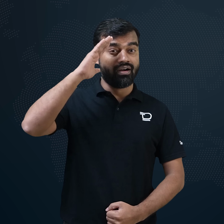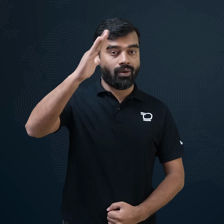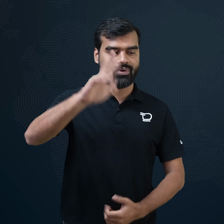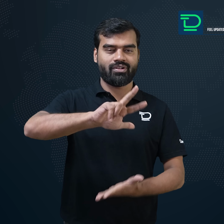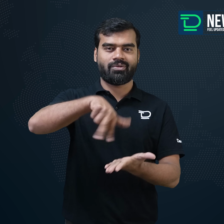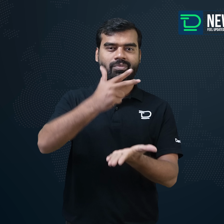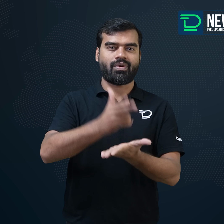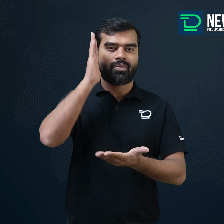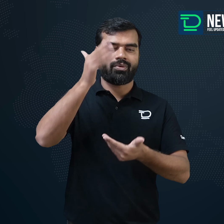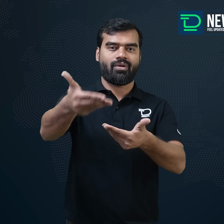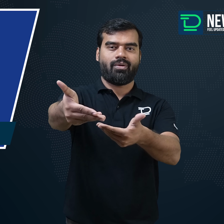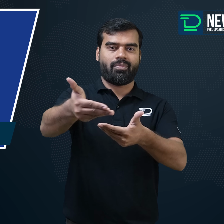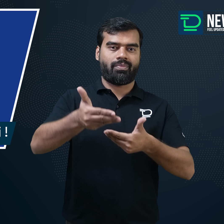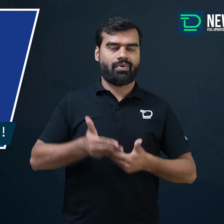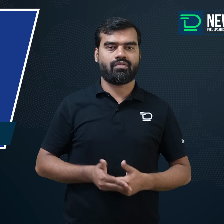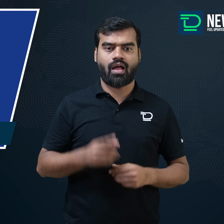Hi, welcome to Deaf talks news